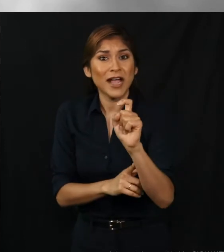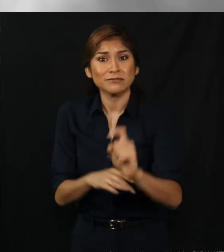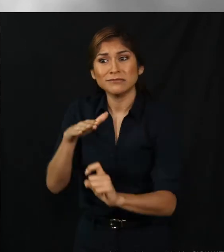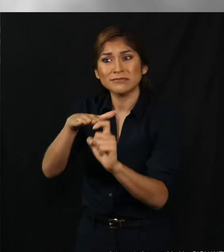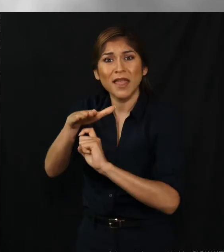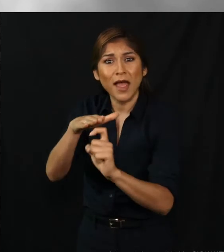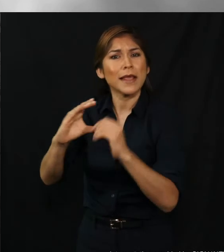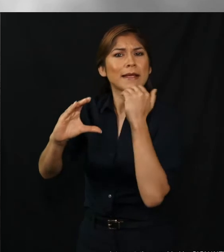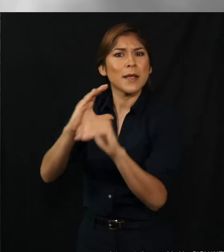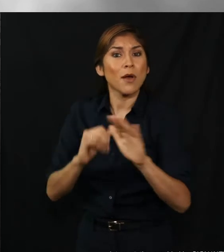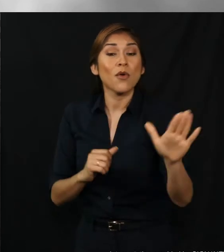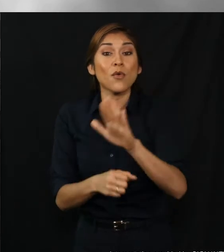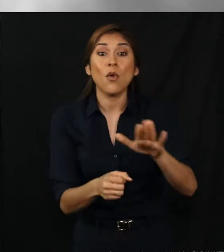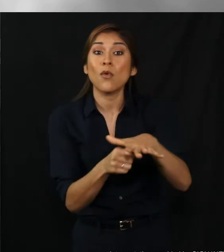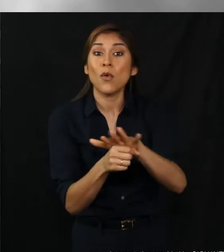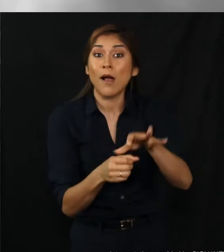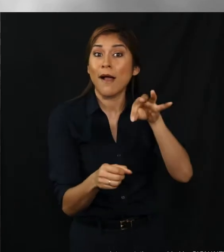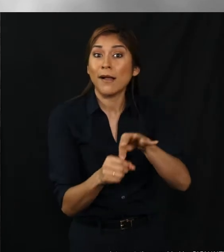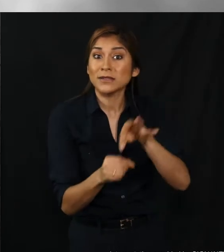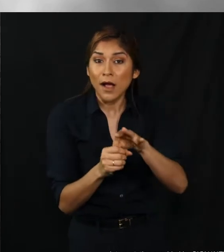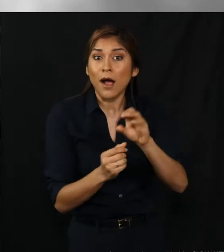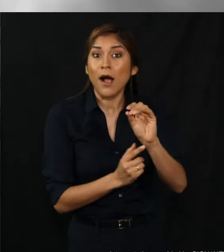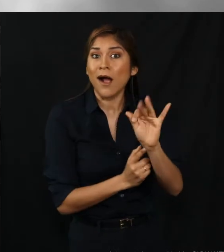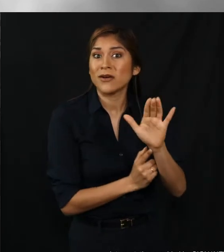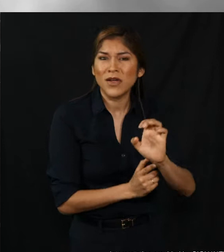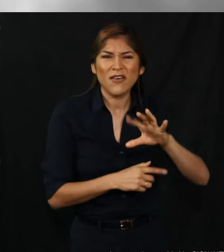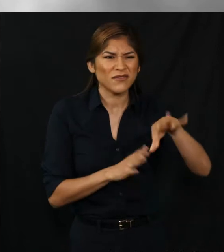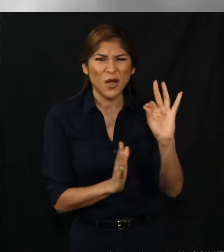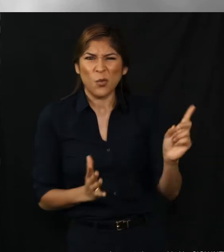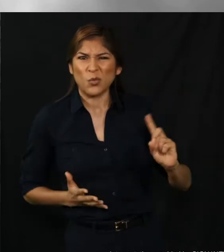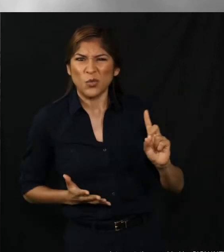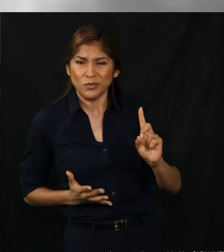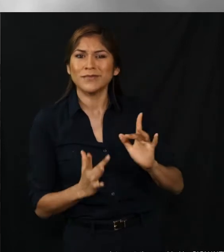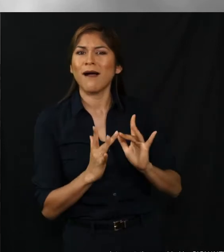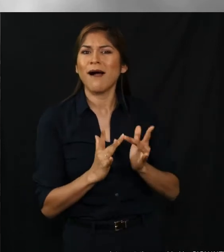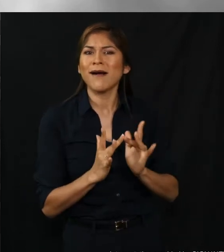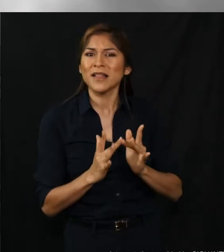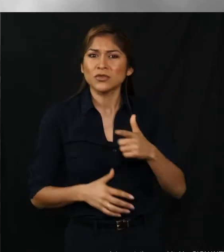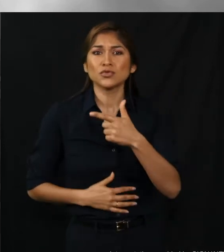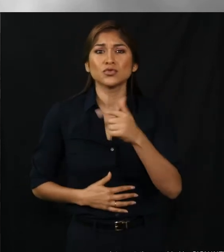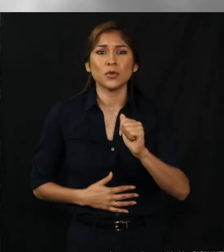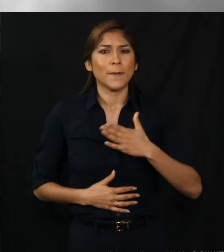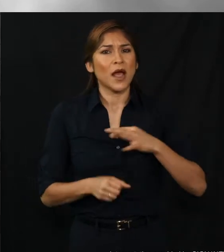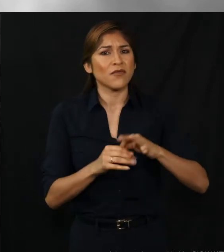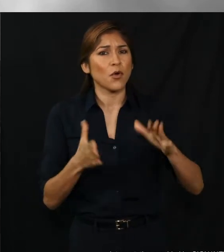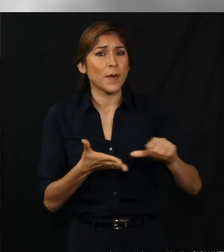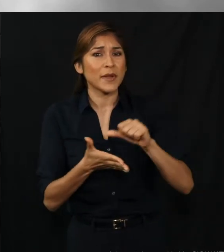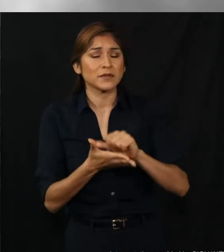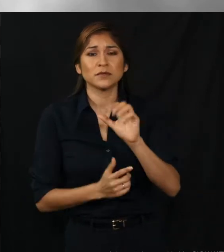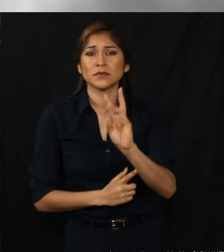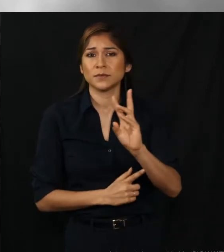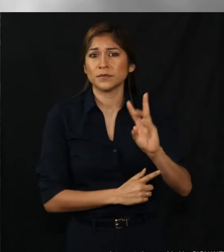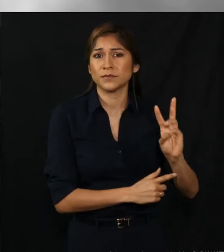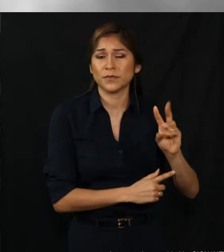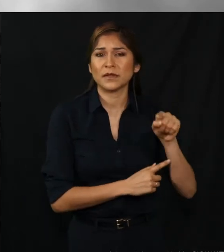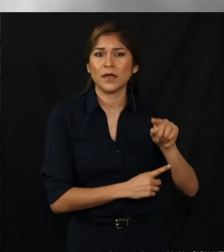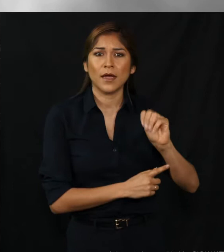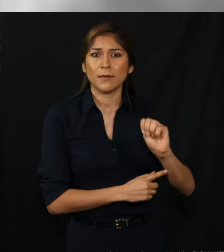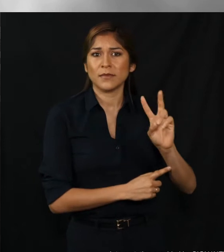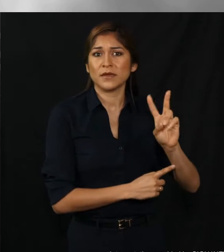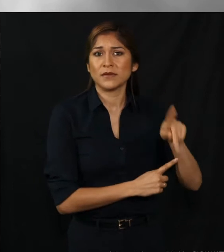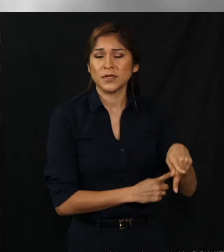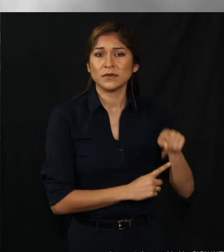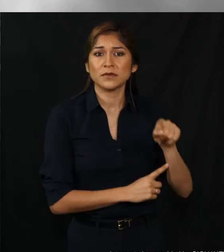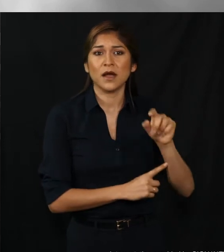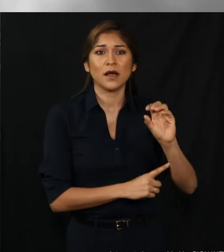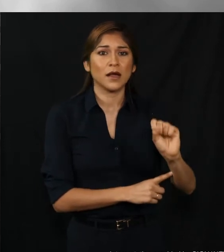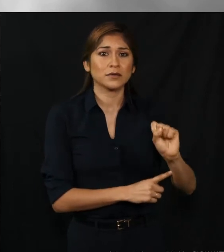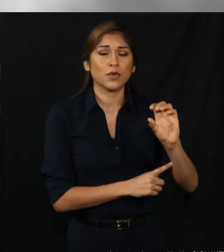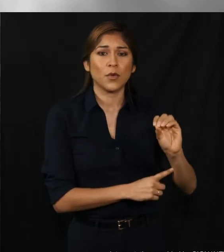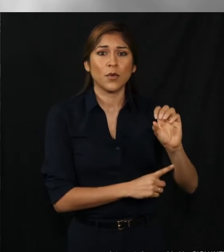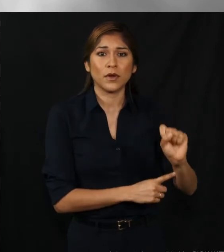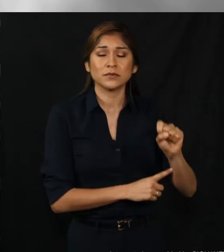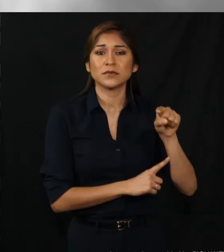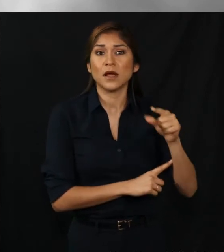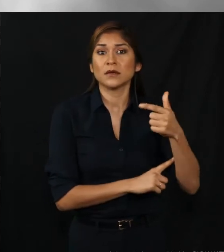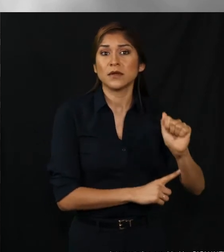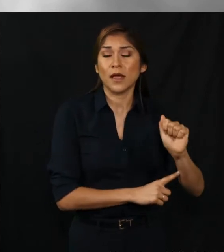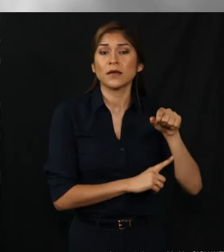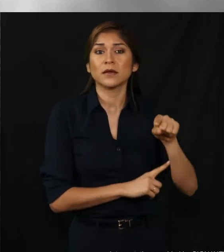to your local county election office by going to the Georgia My Voter Page www.mvp.sos.ga.gov